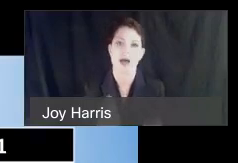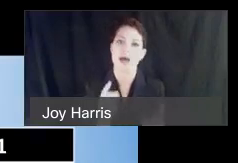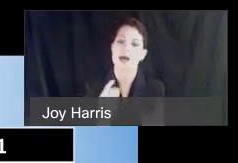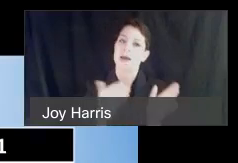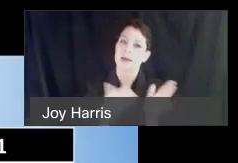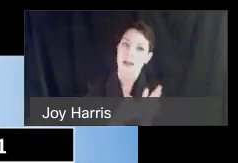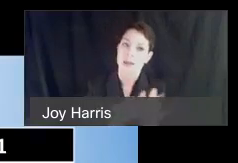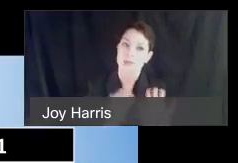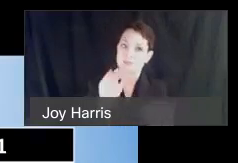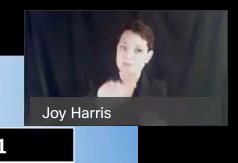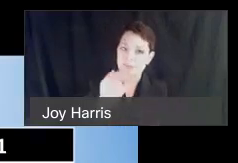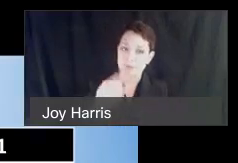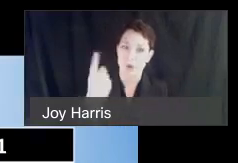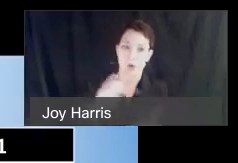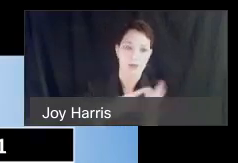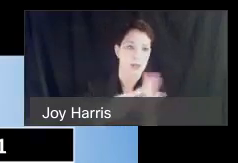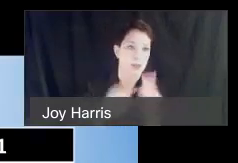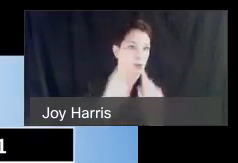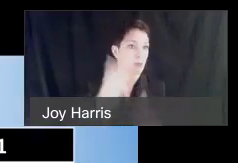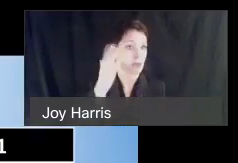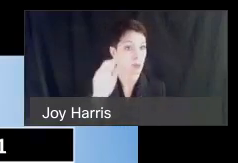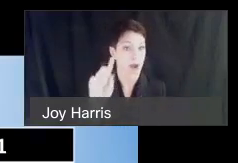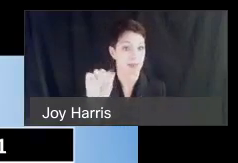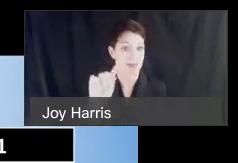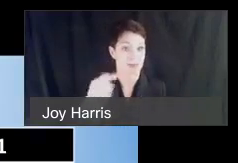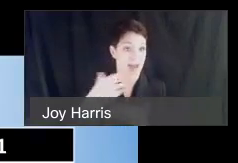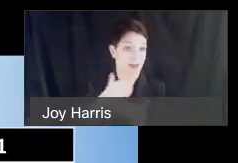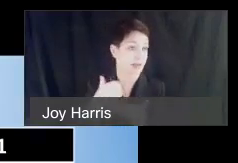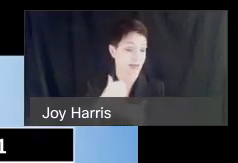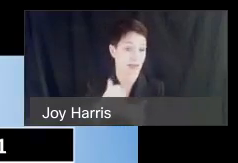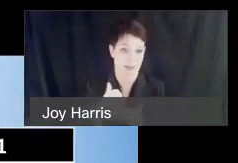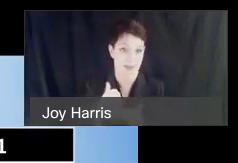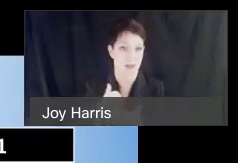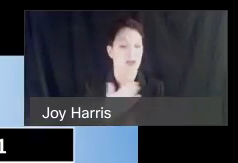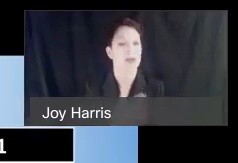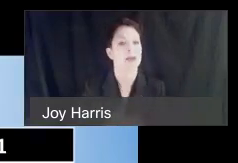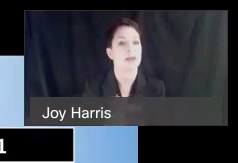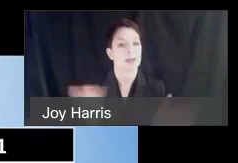purpose for which this data is collected and please urge people to complete that